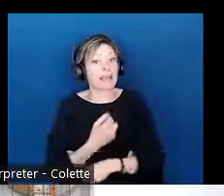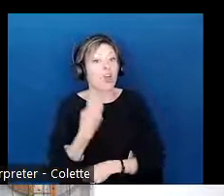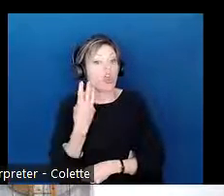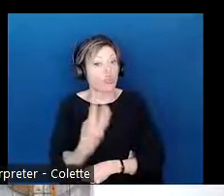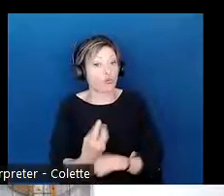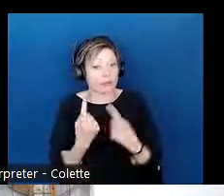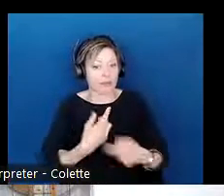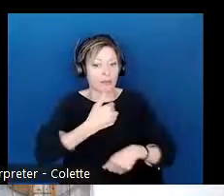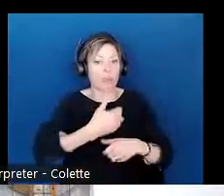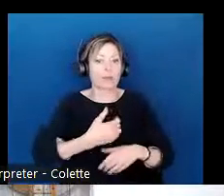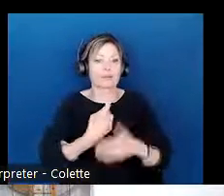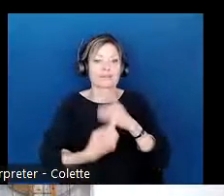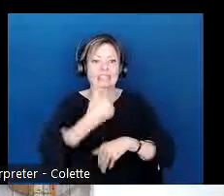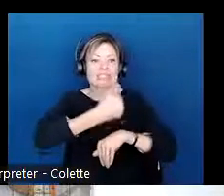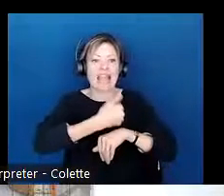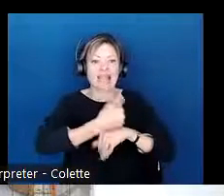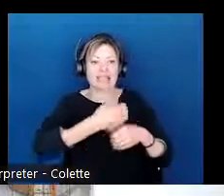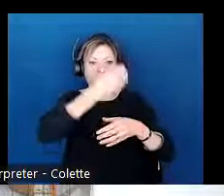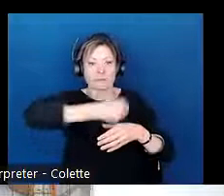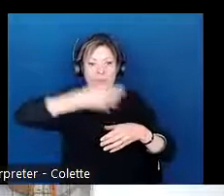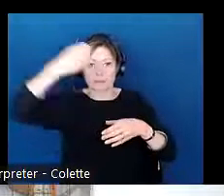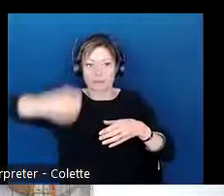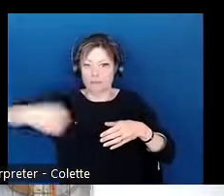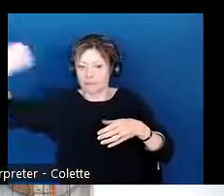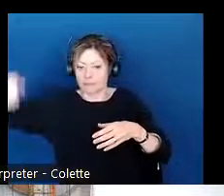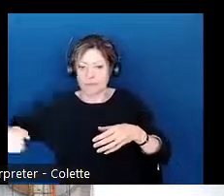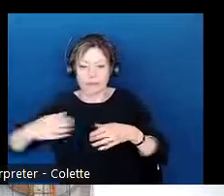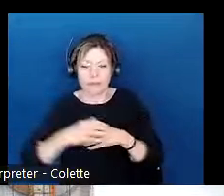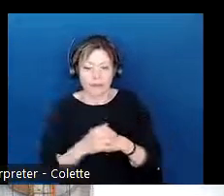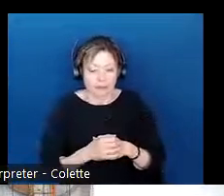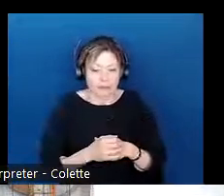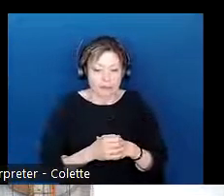of separate pieces so they have to think about how they're going to transport them